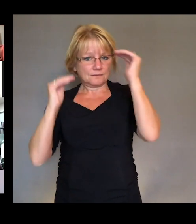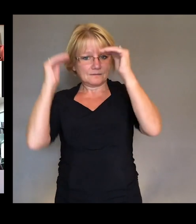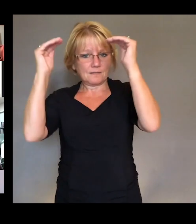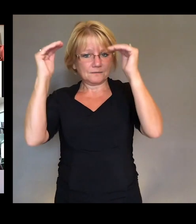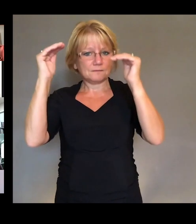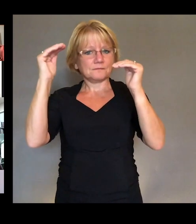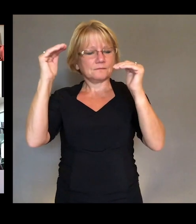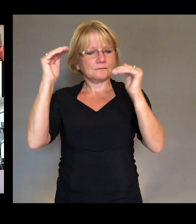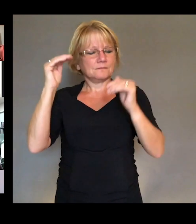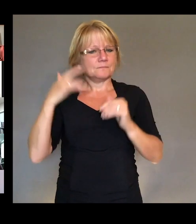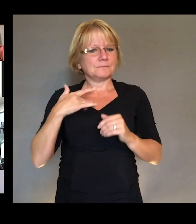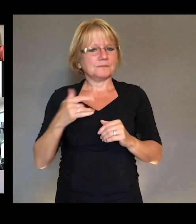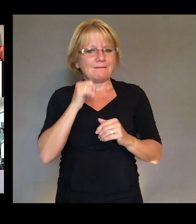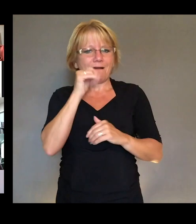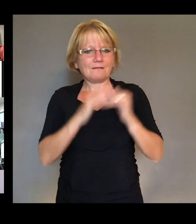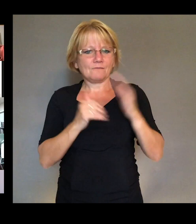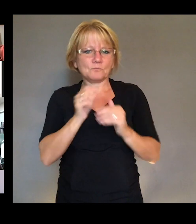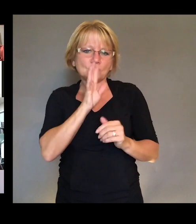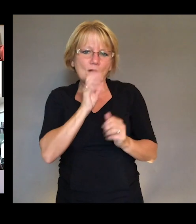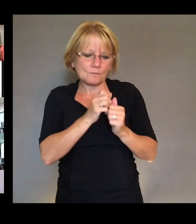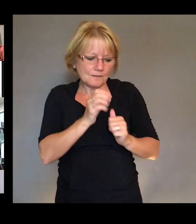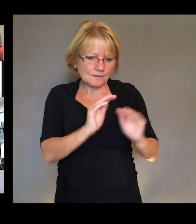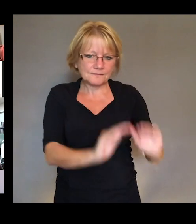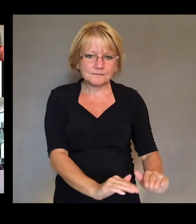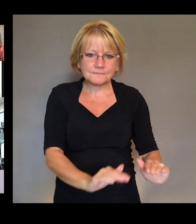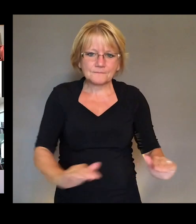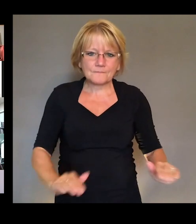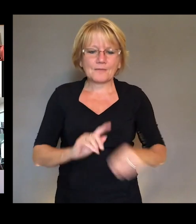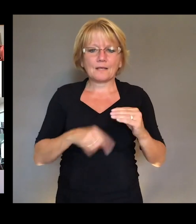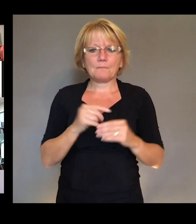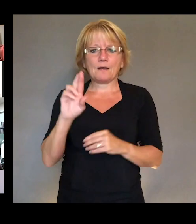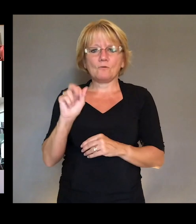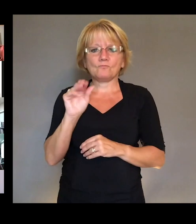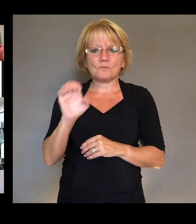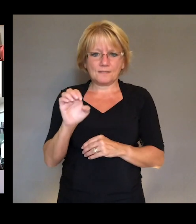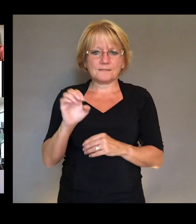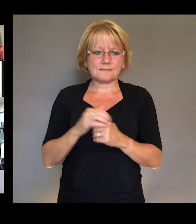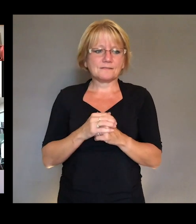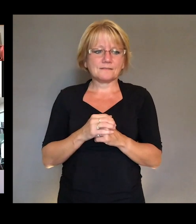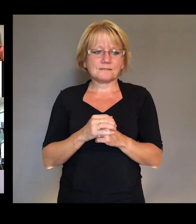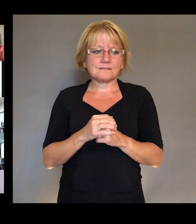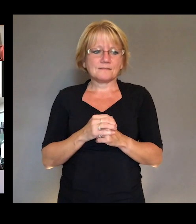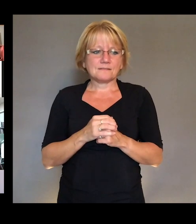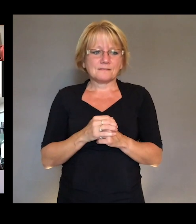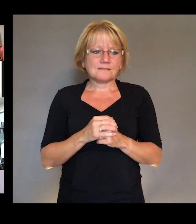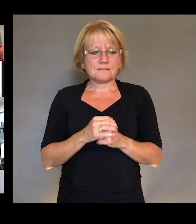not only teachers are often uncomfortable talking with that age group about race, but I feel like that's a privilege